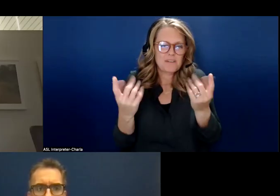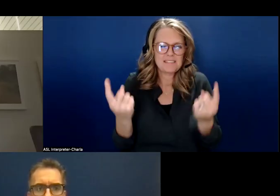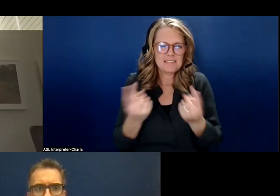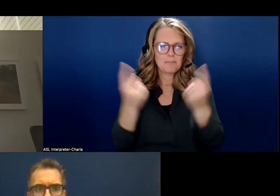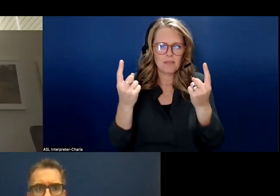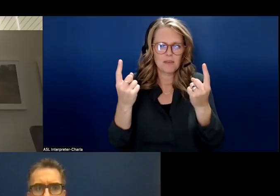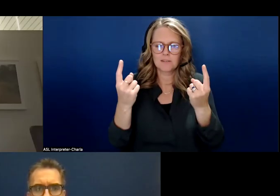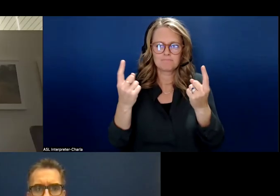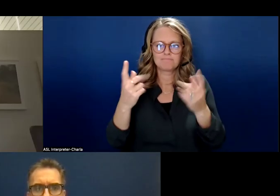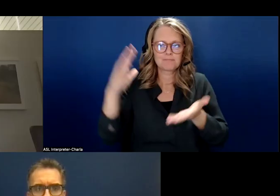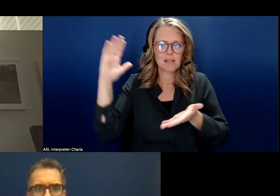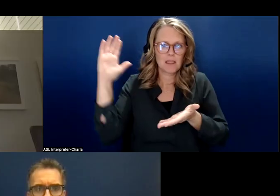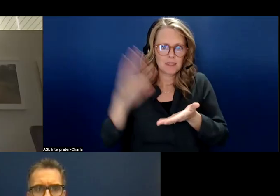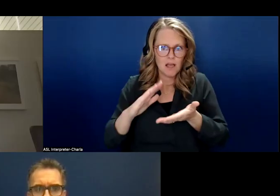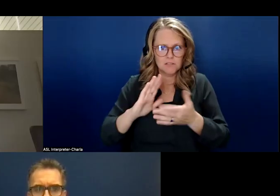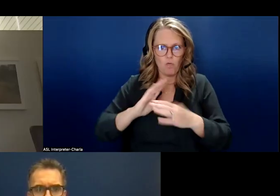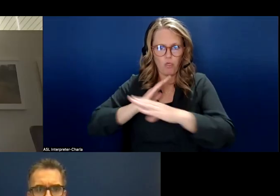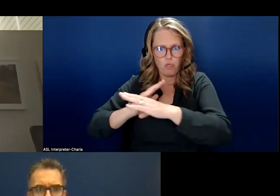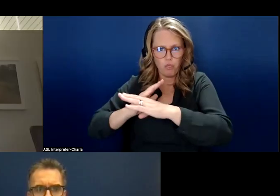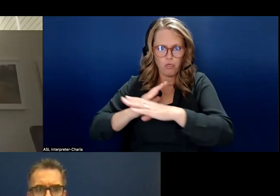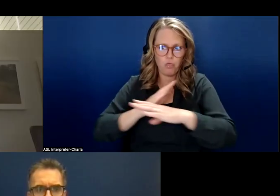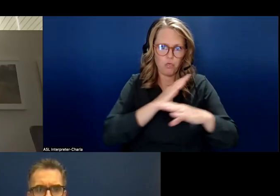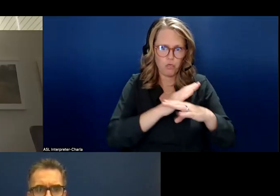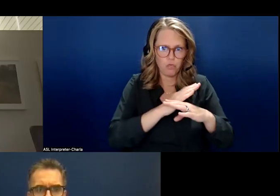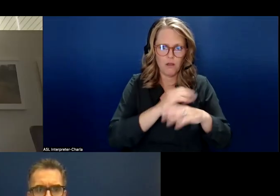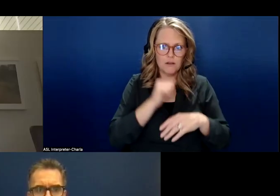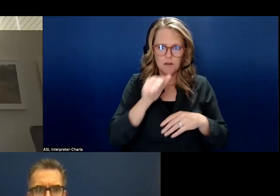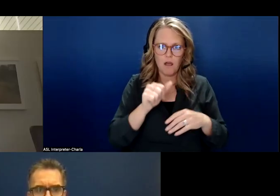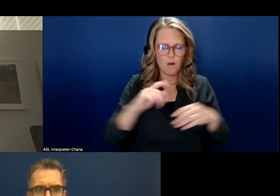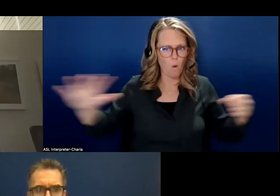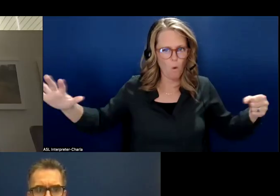less pronounced at any one time that affects and impacts